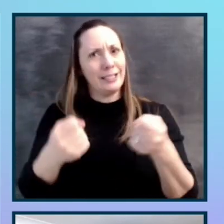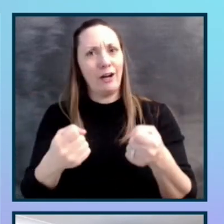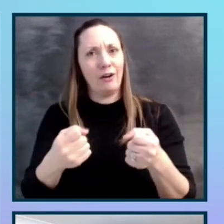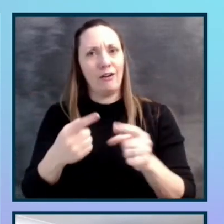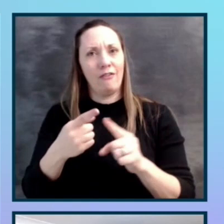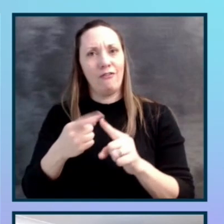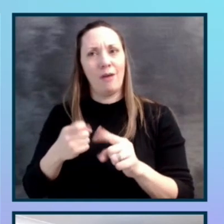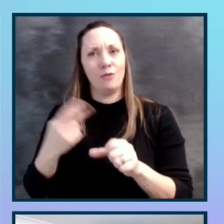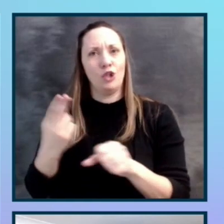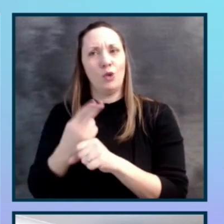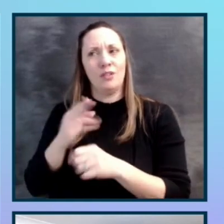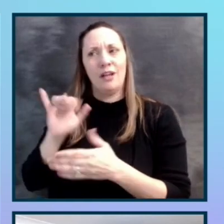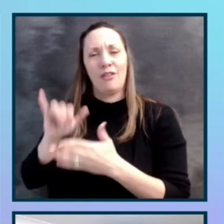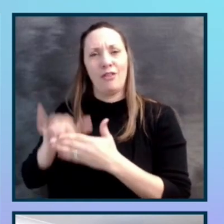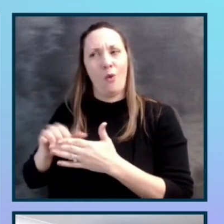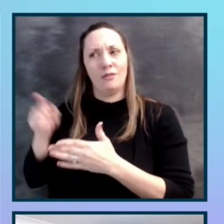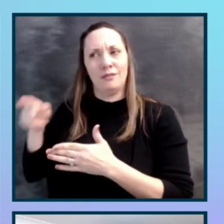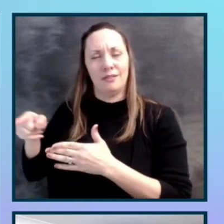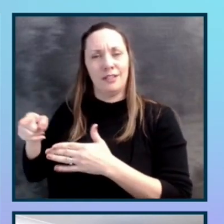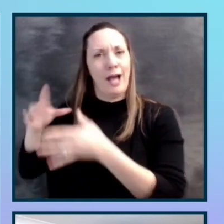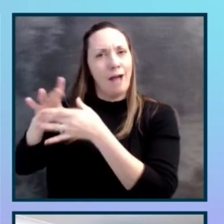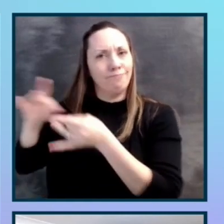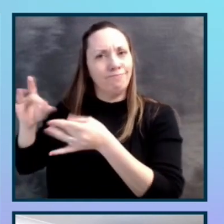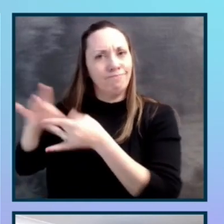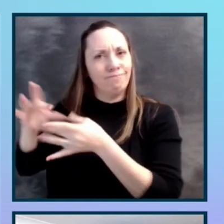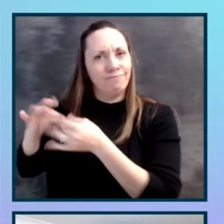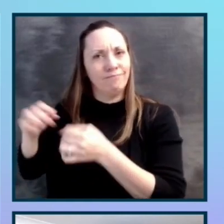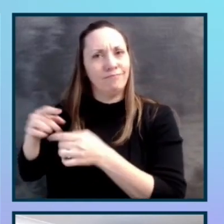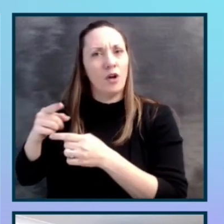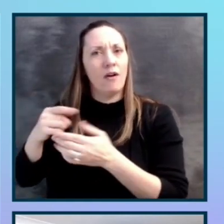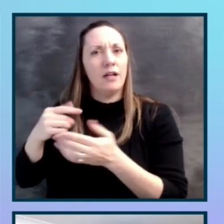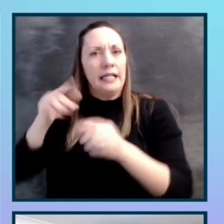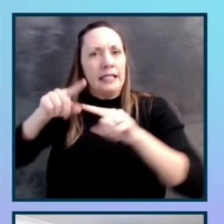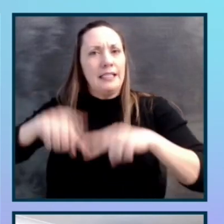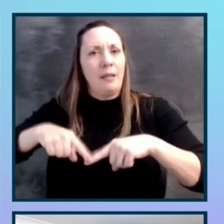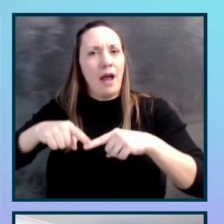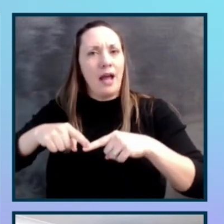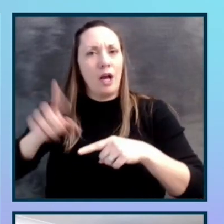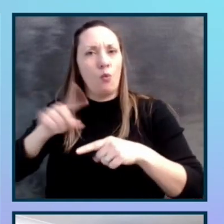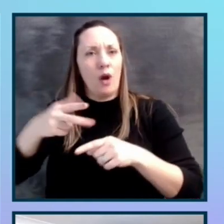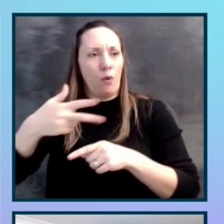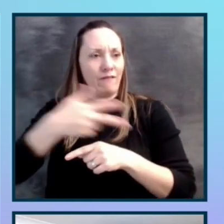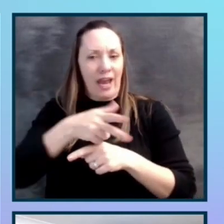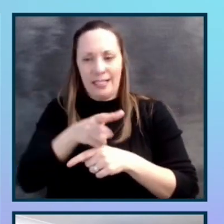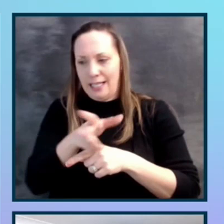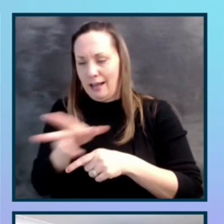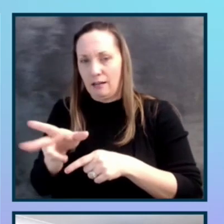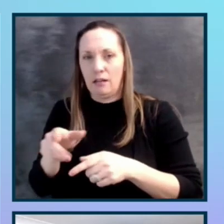those prompts of direction we were currently facing, which is a lot simpler than what we had to do before,